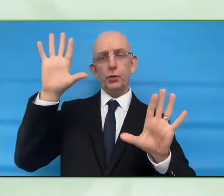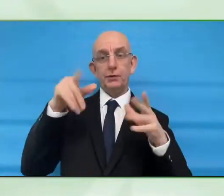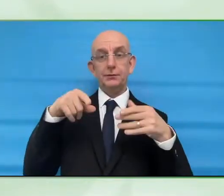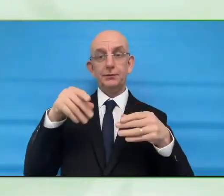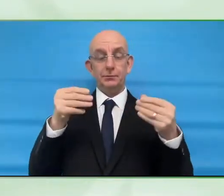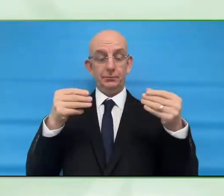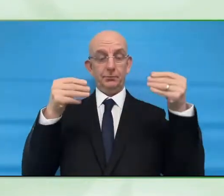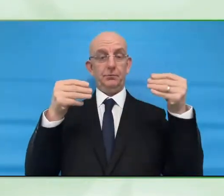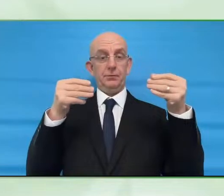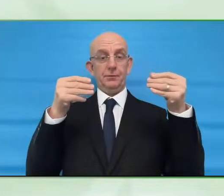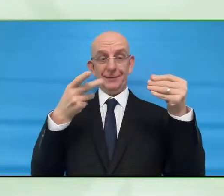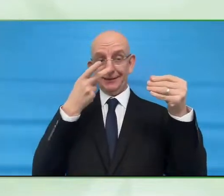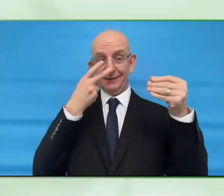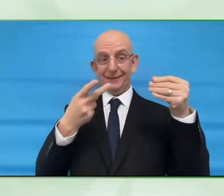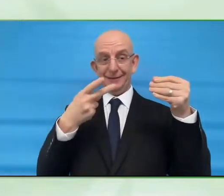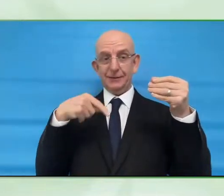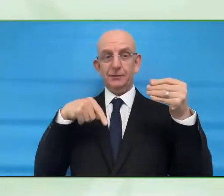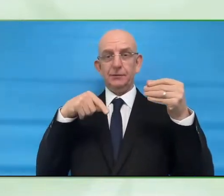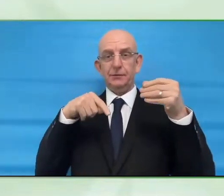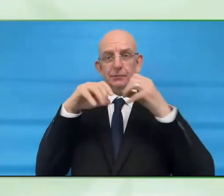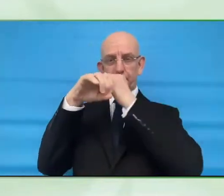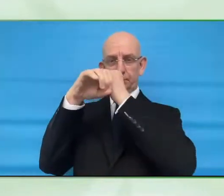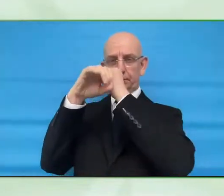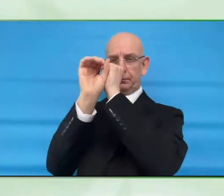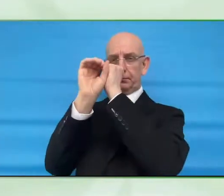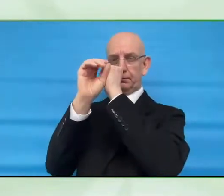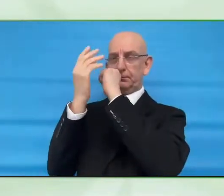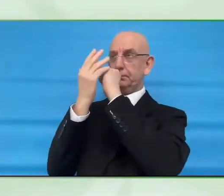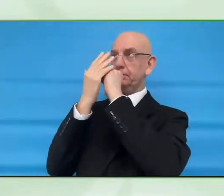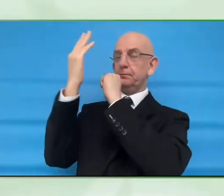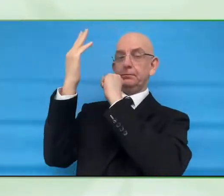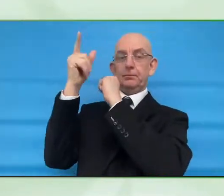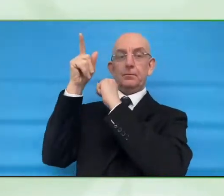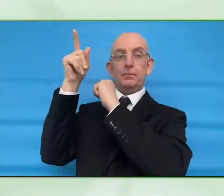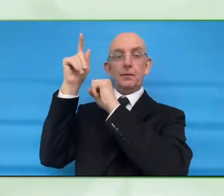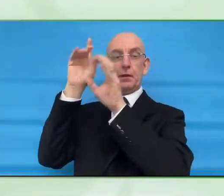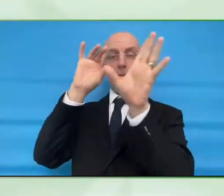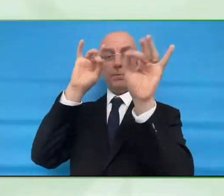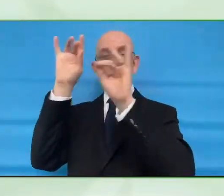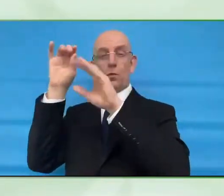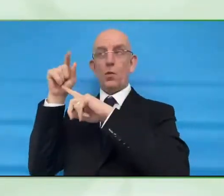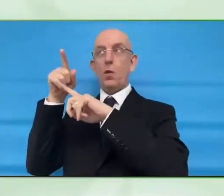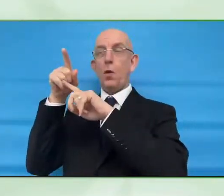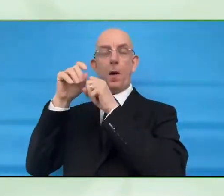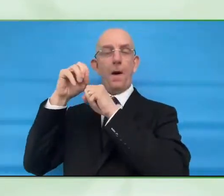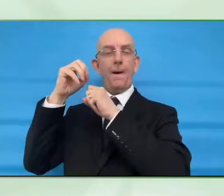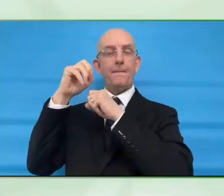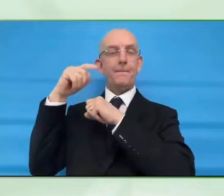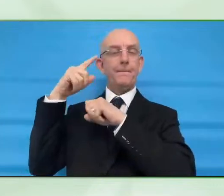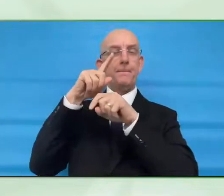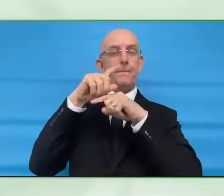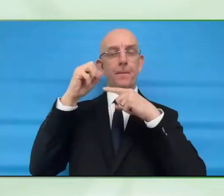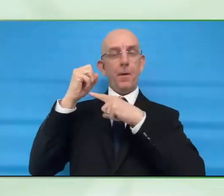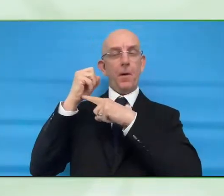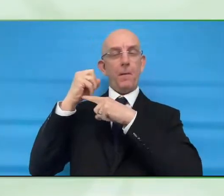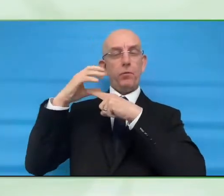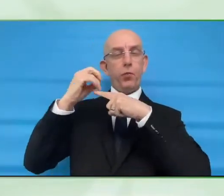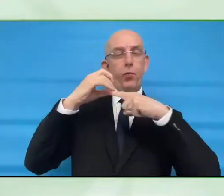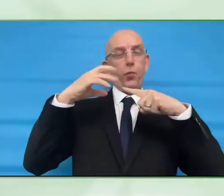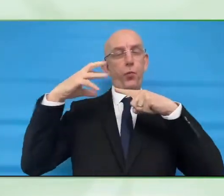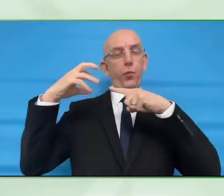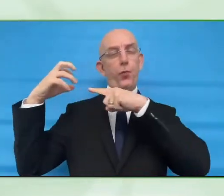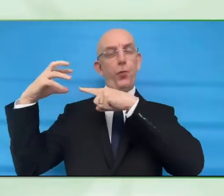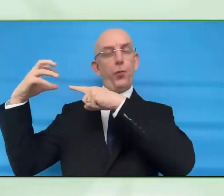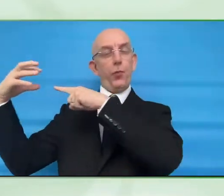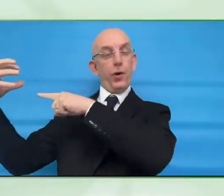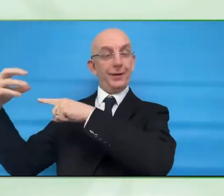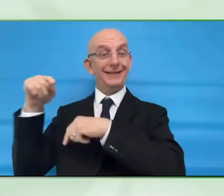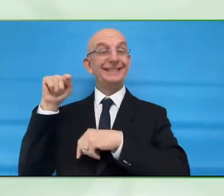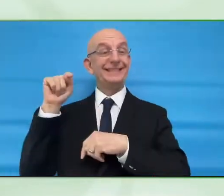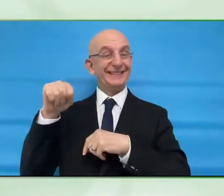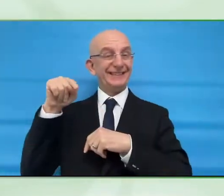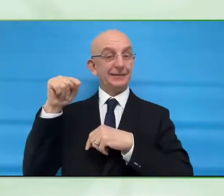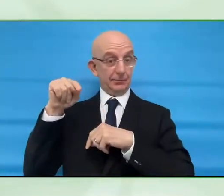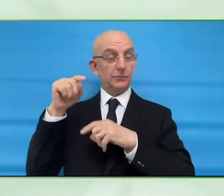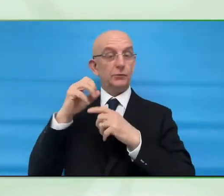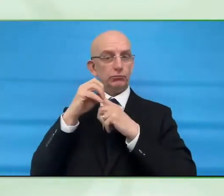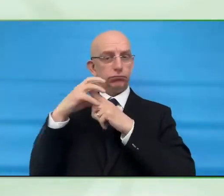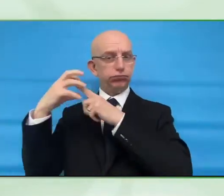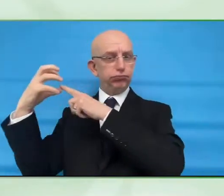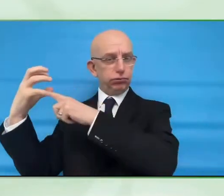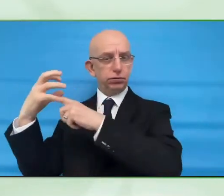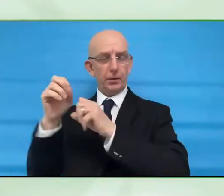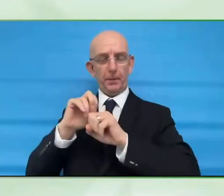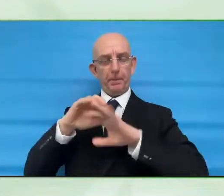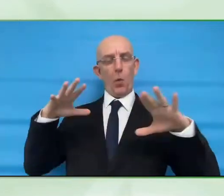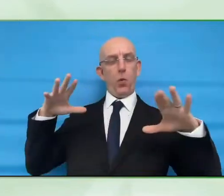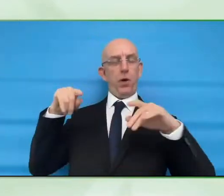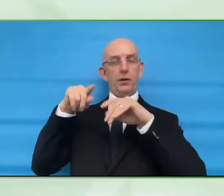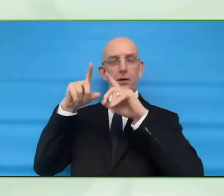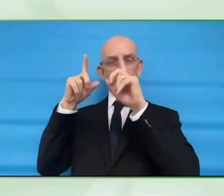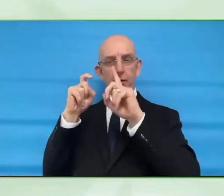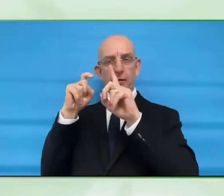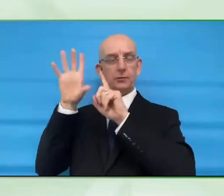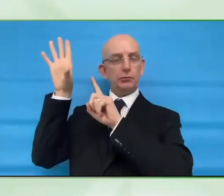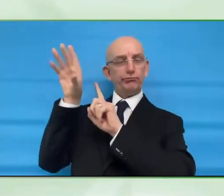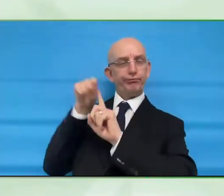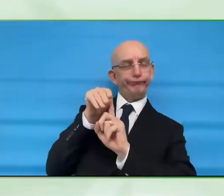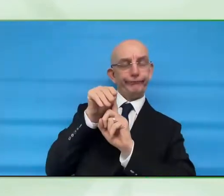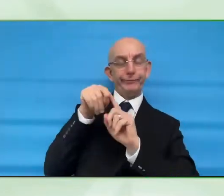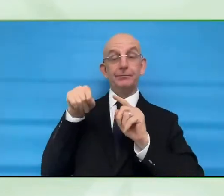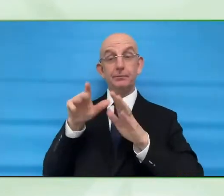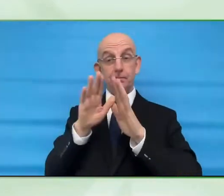The cover is just an image of Halley's Comet going by an exciting thing about this new